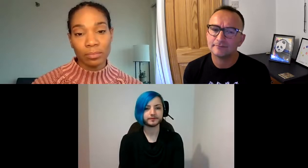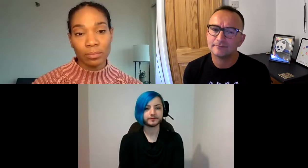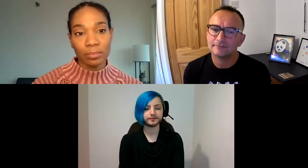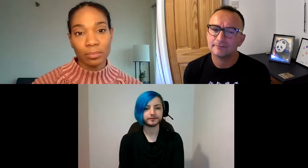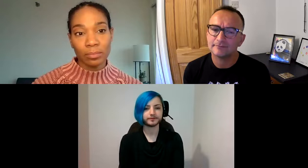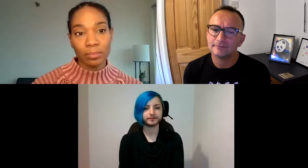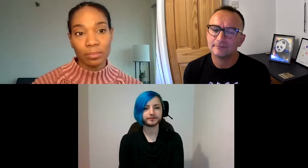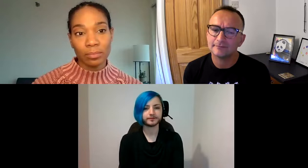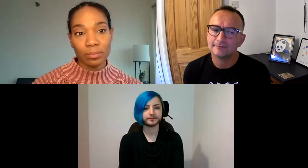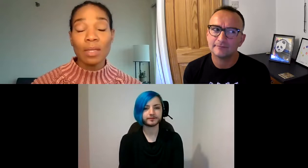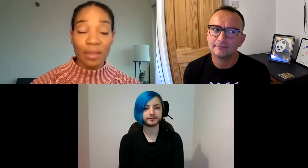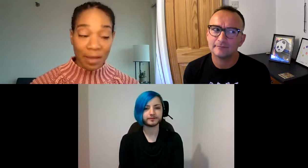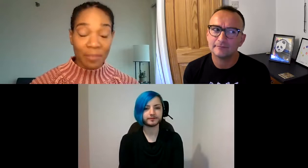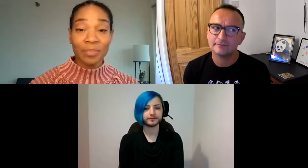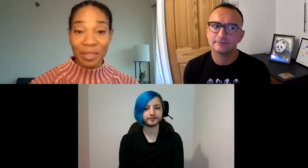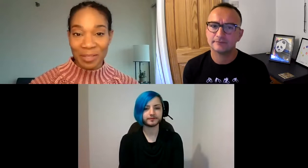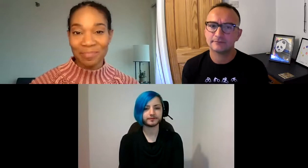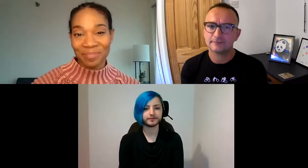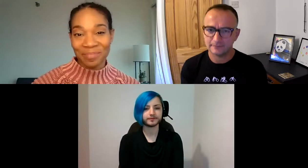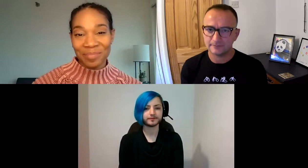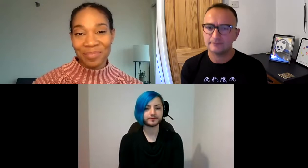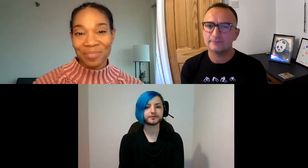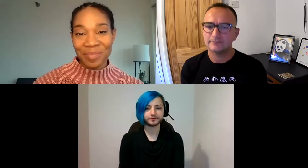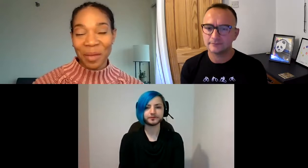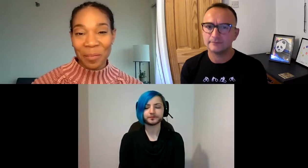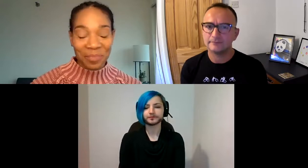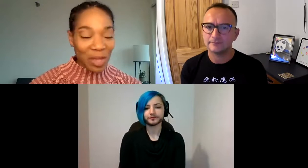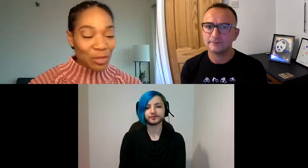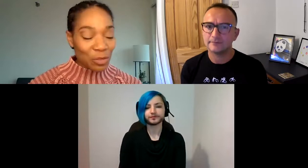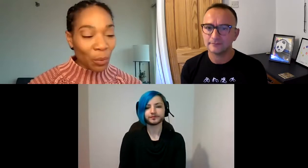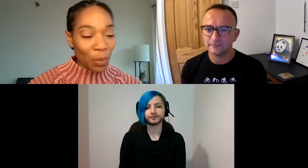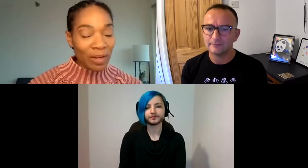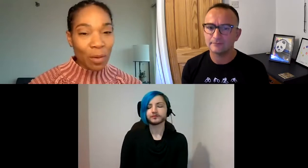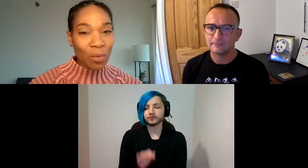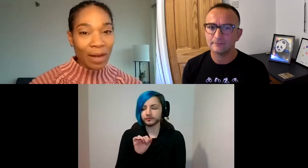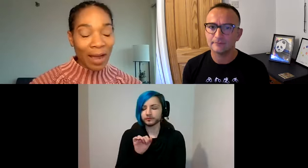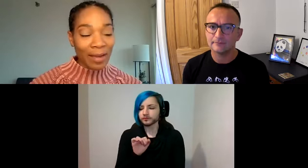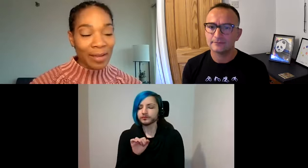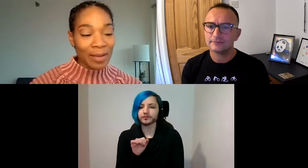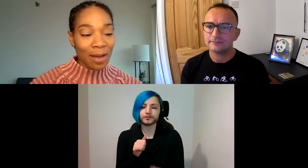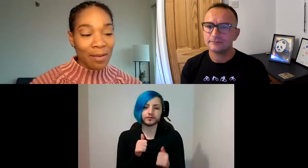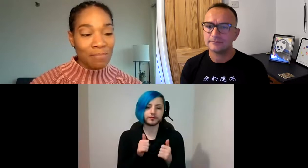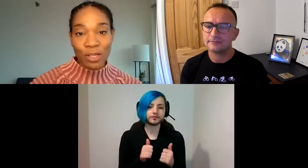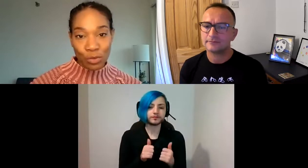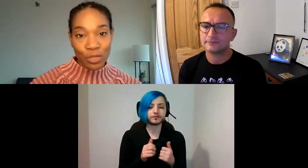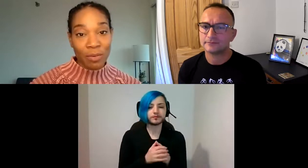I write this in my introduction I say that not all members of the community use this language or know this